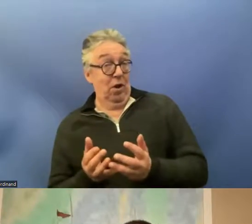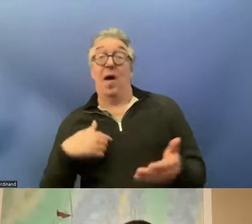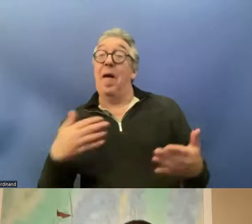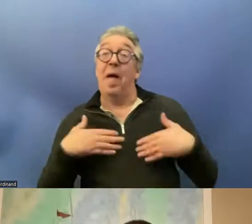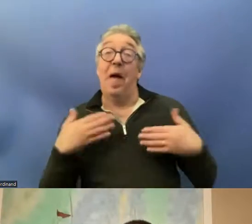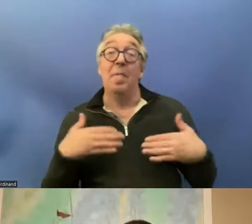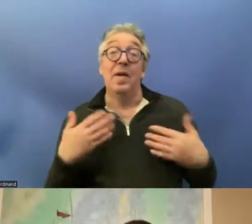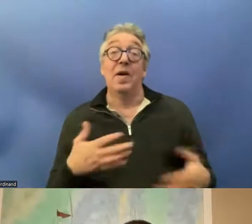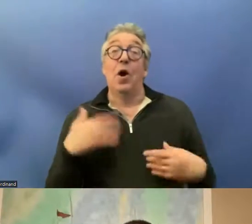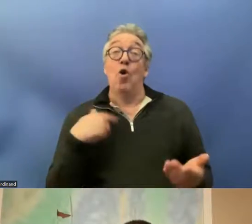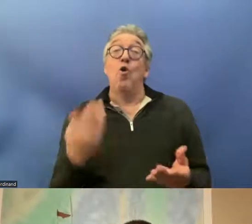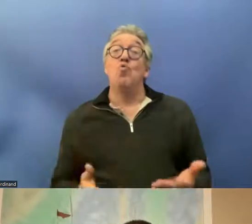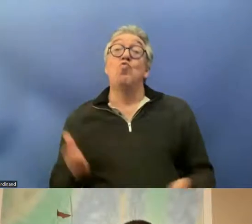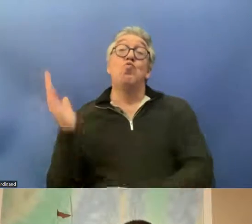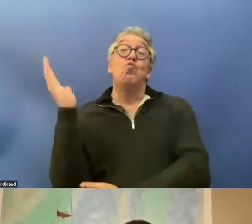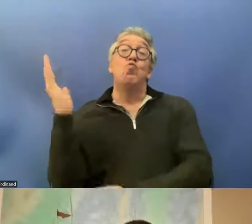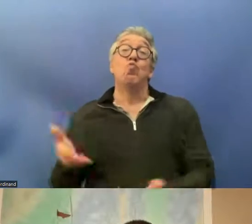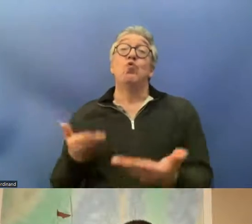of persons with disabilities.